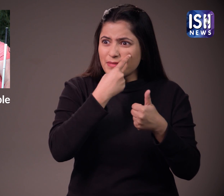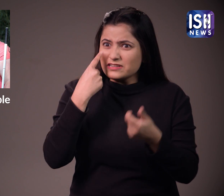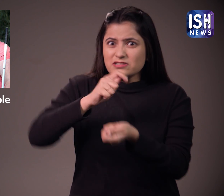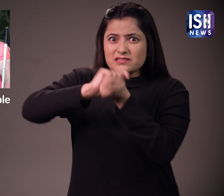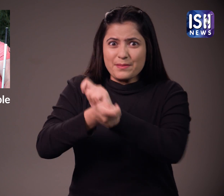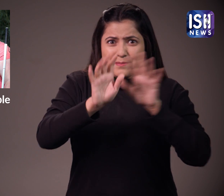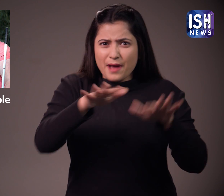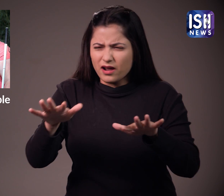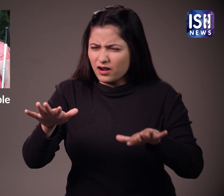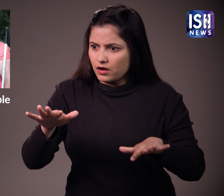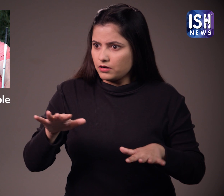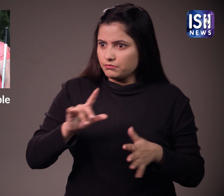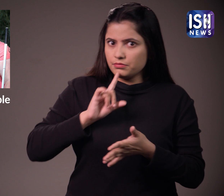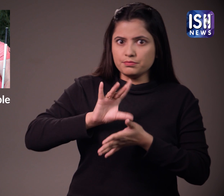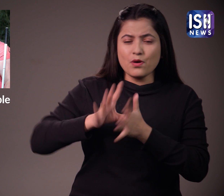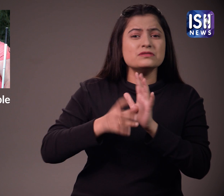It was unimaginable that a sighted person wanted to come blind.